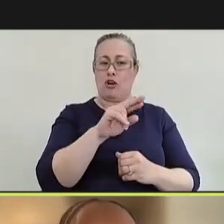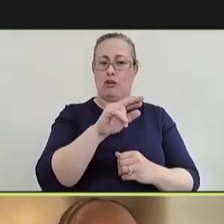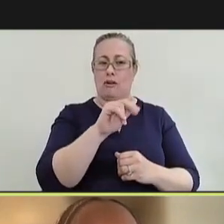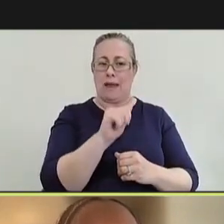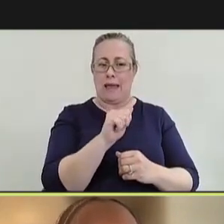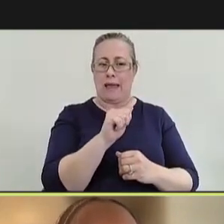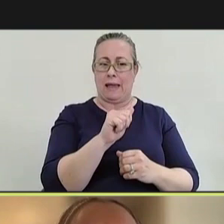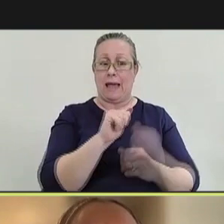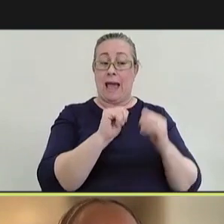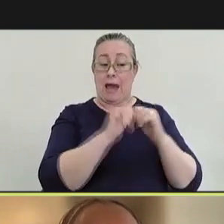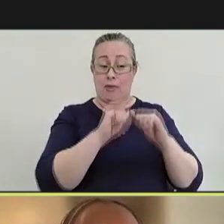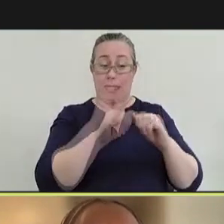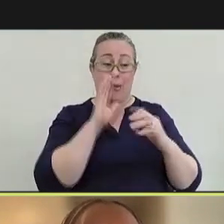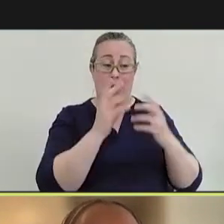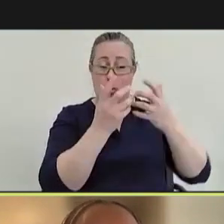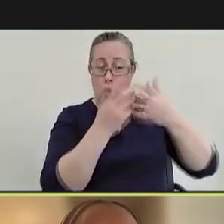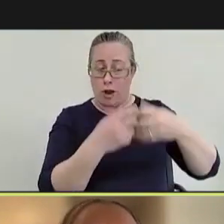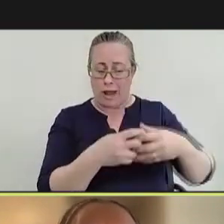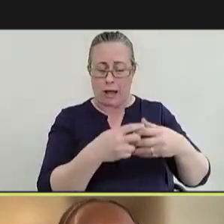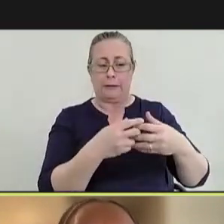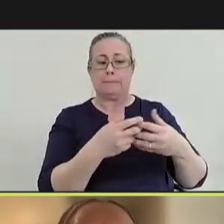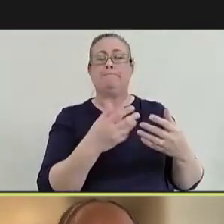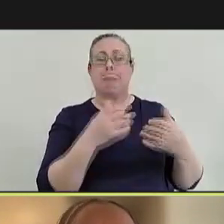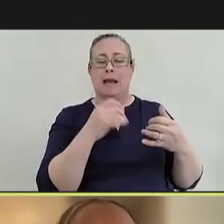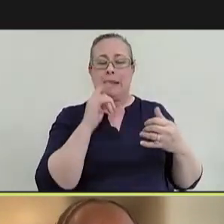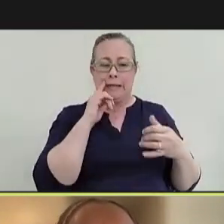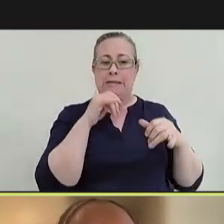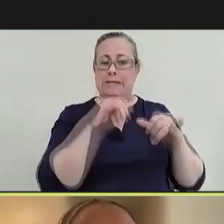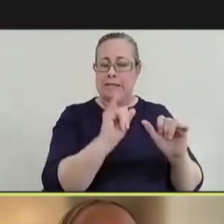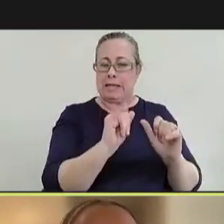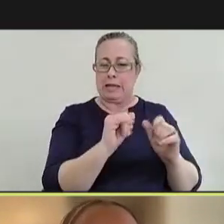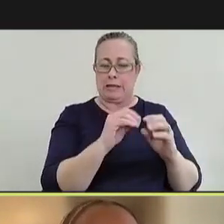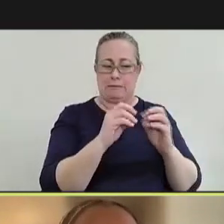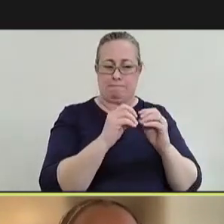all get worked out, I think, is maybe still happening, but that should all be addressed